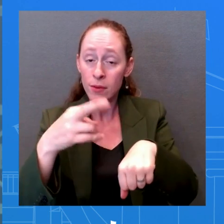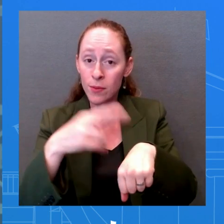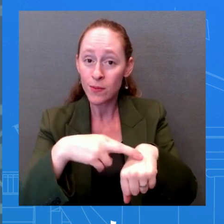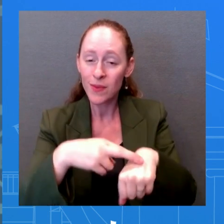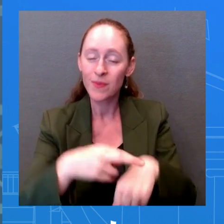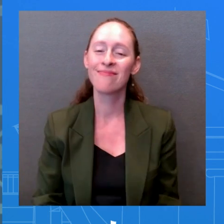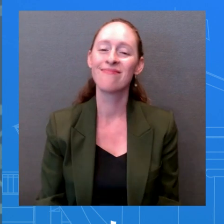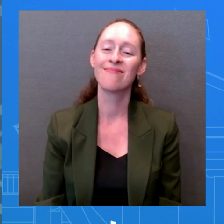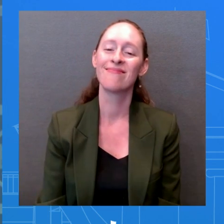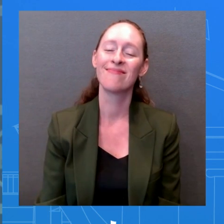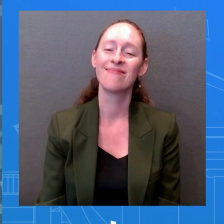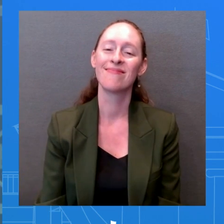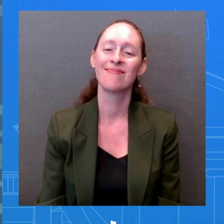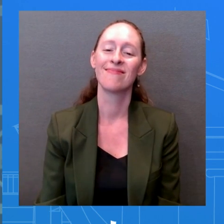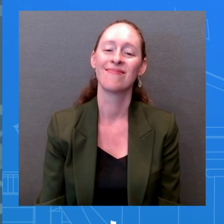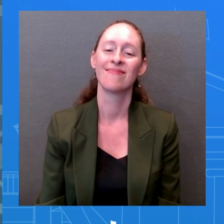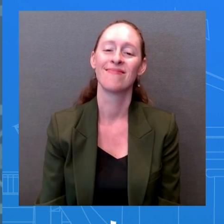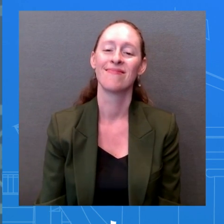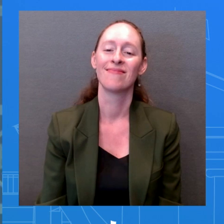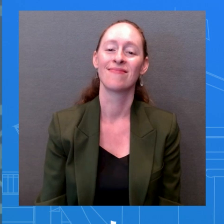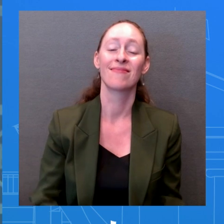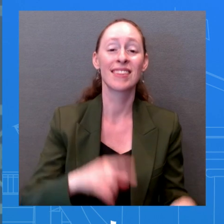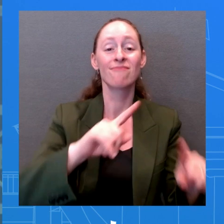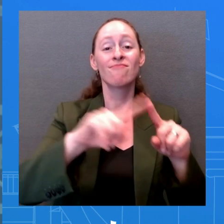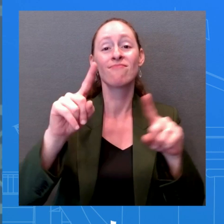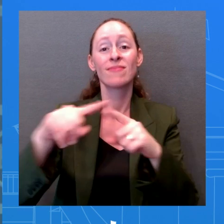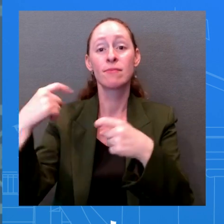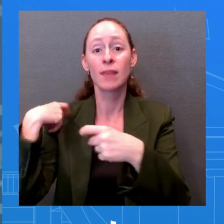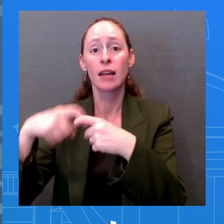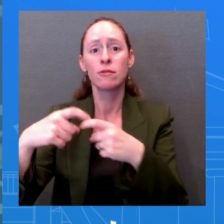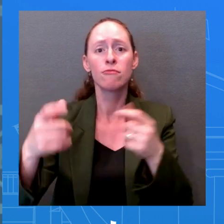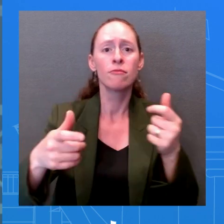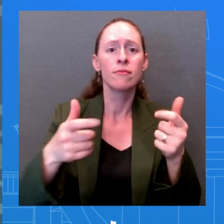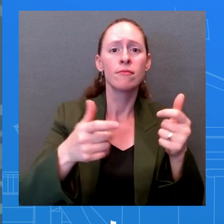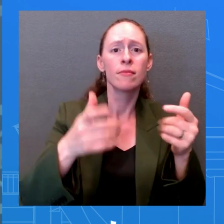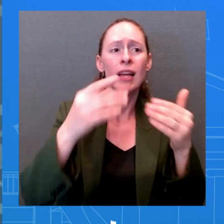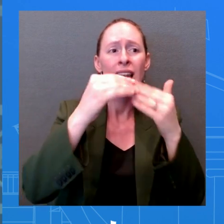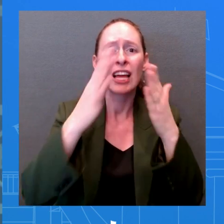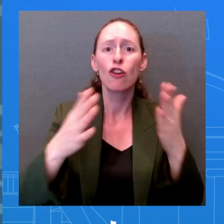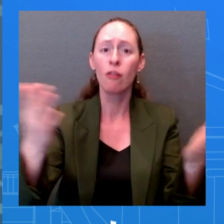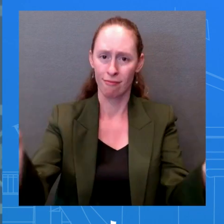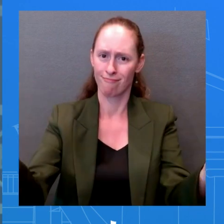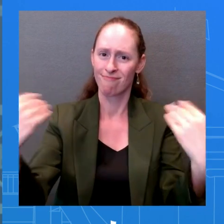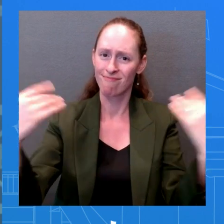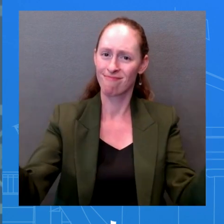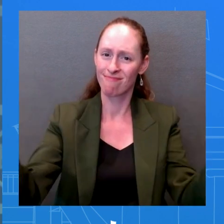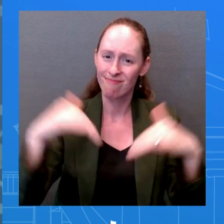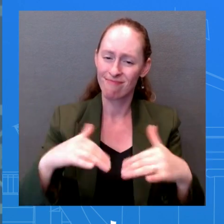while we continue the fight to build a fair, humane, orderly immigration system.